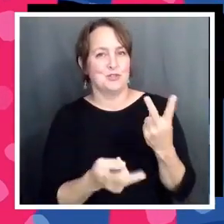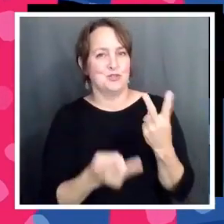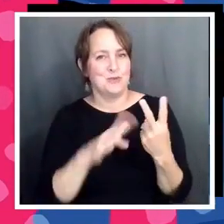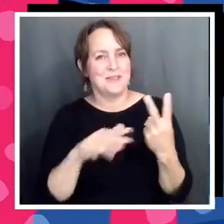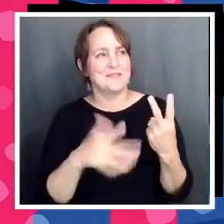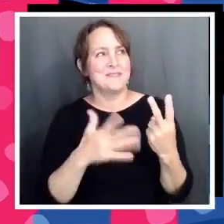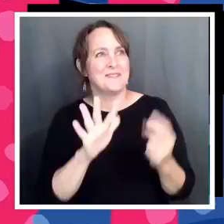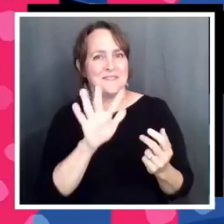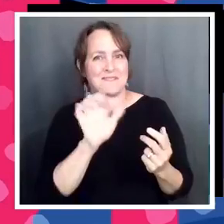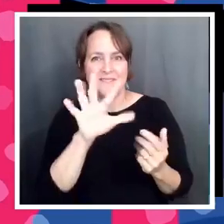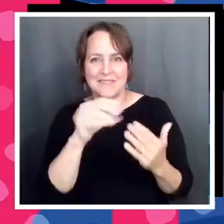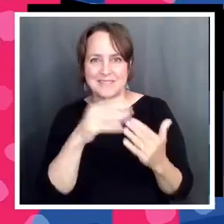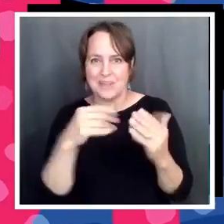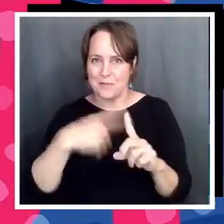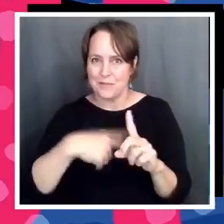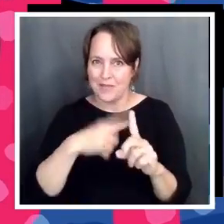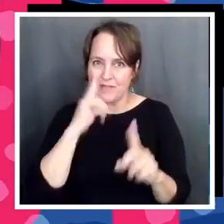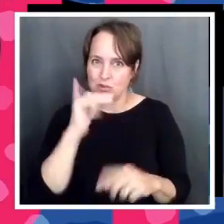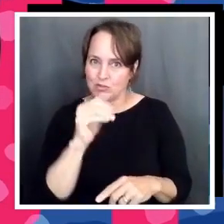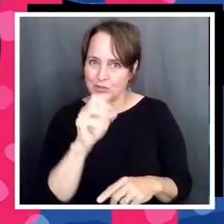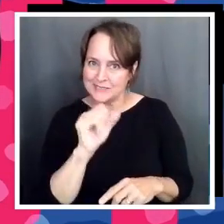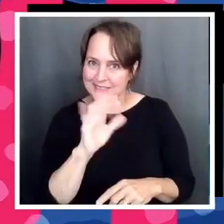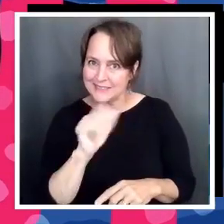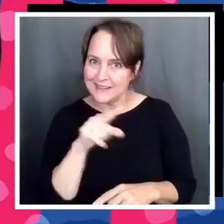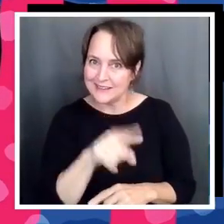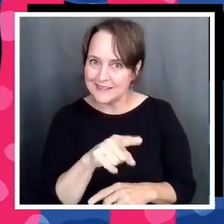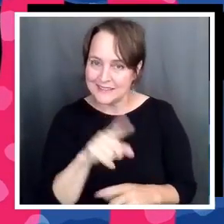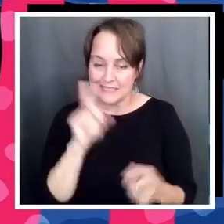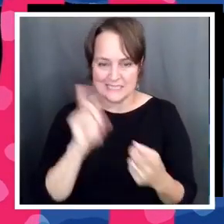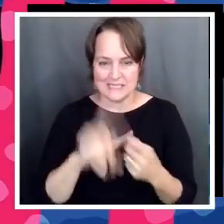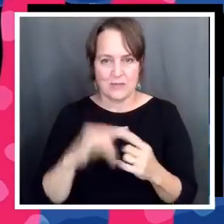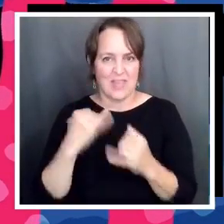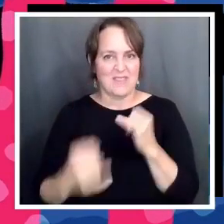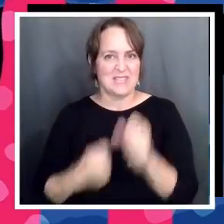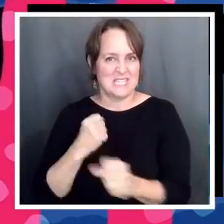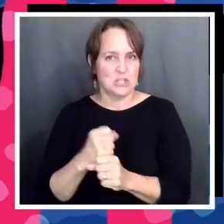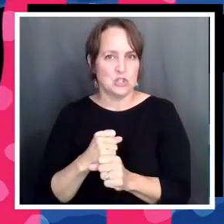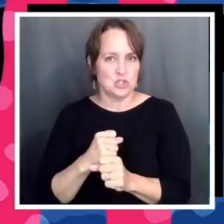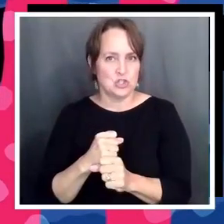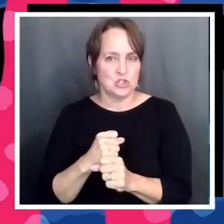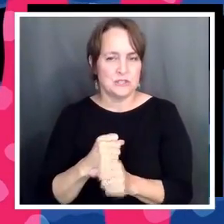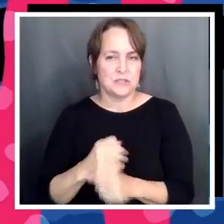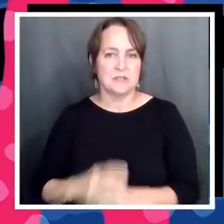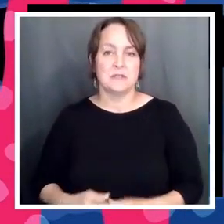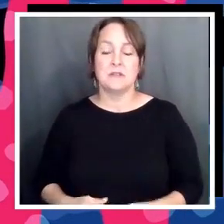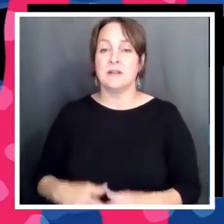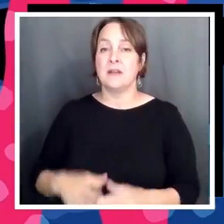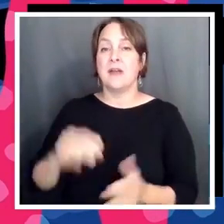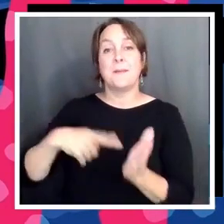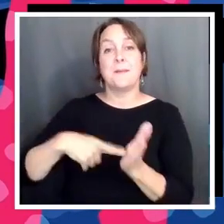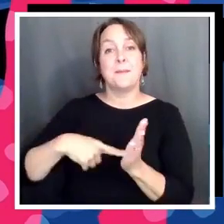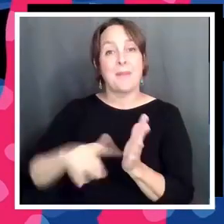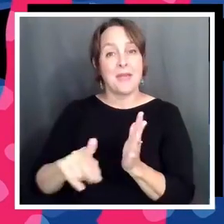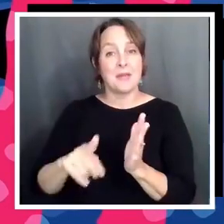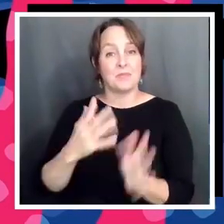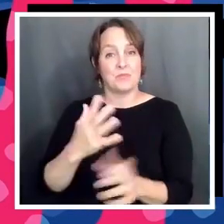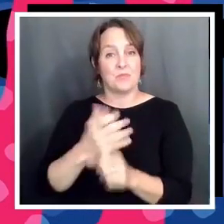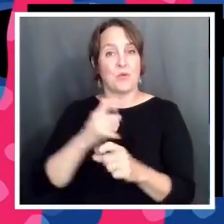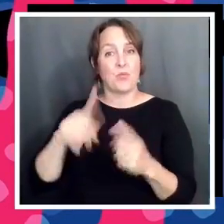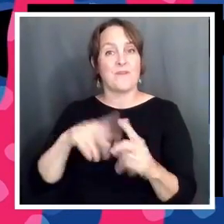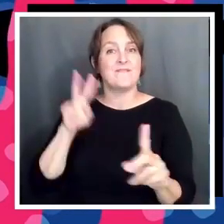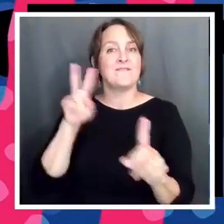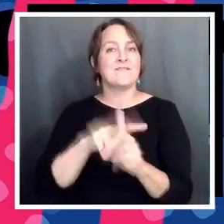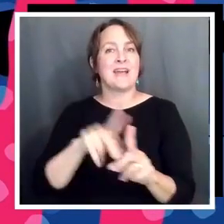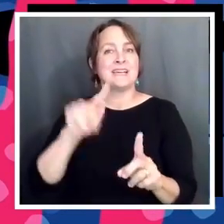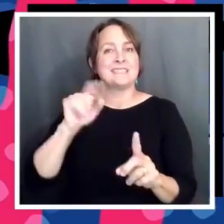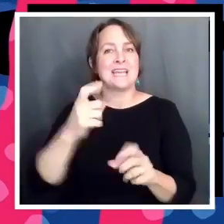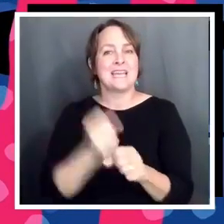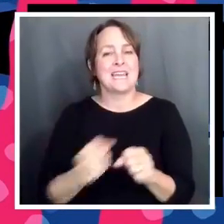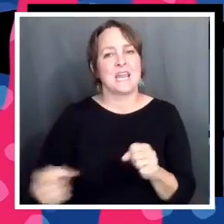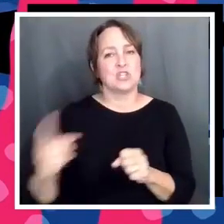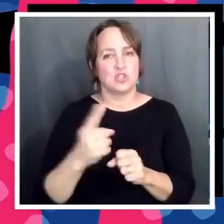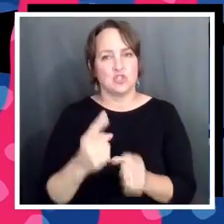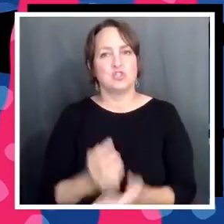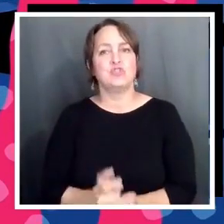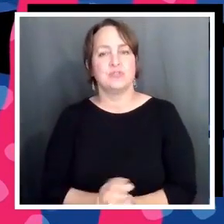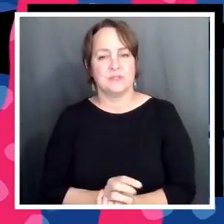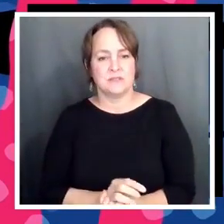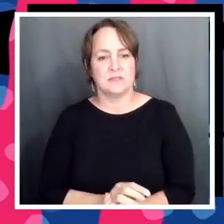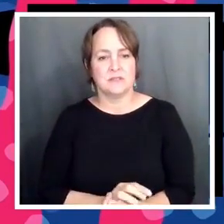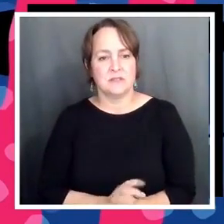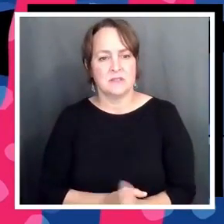DON'T KNOWOWOW O O EACACOF THE